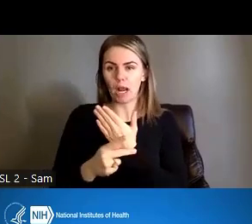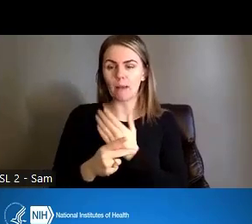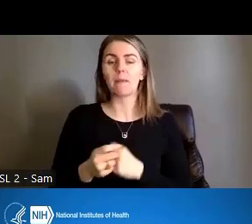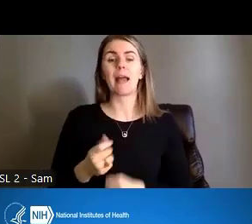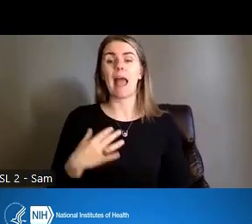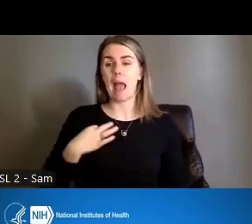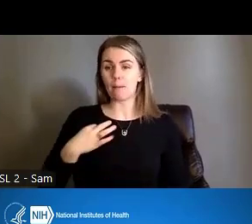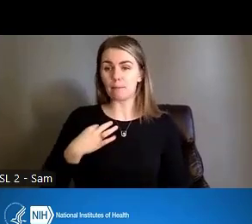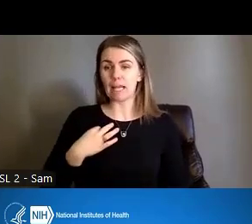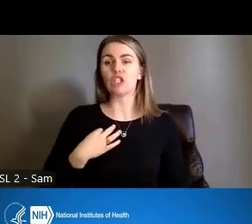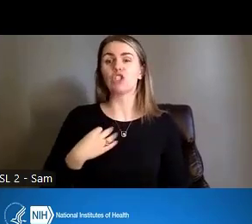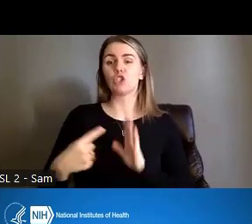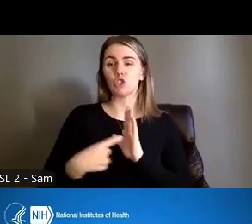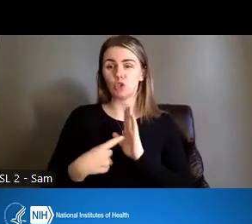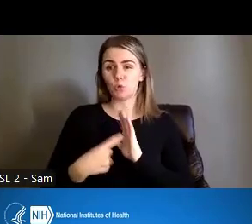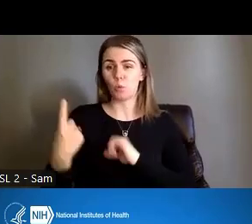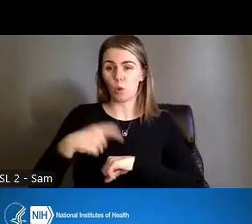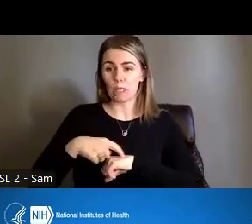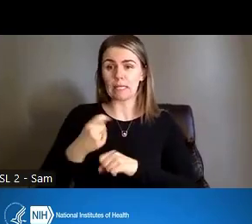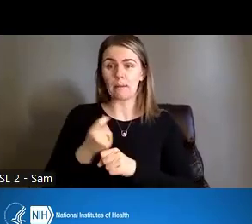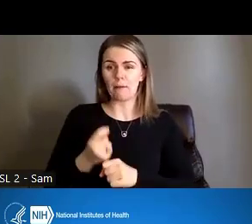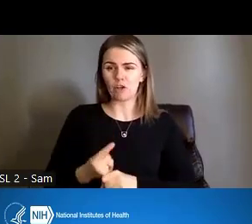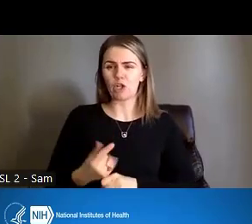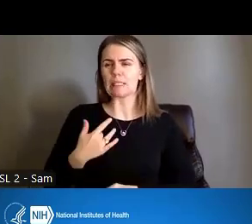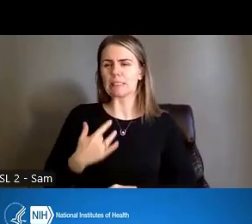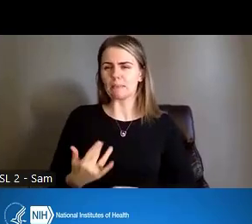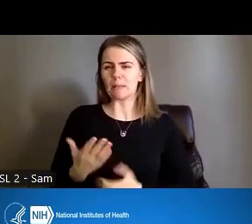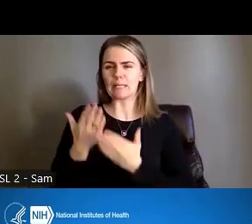And there's lots of resources on the website that I sent.